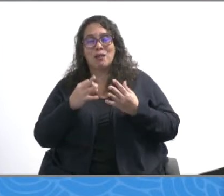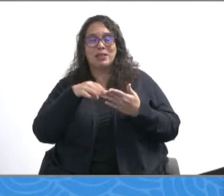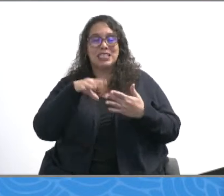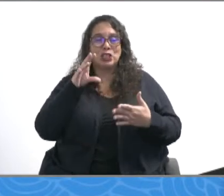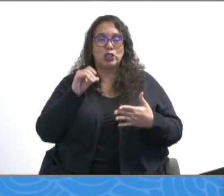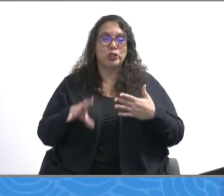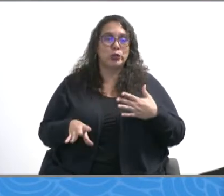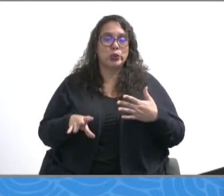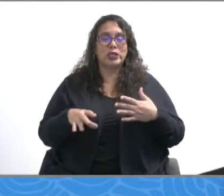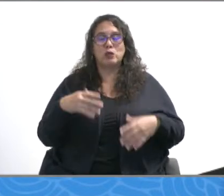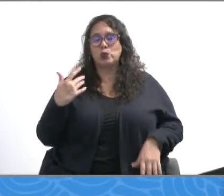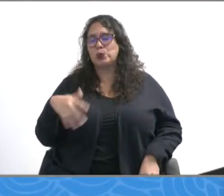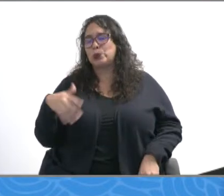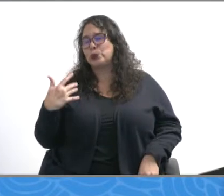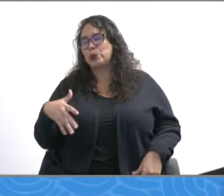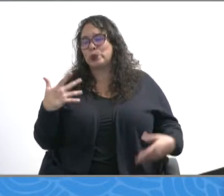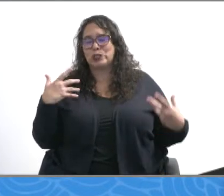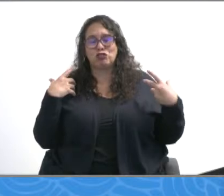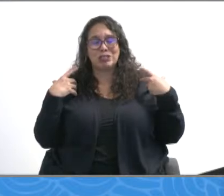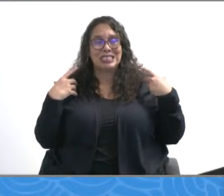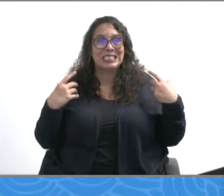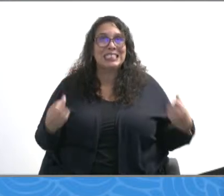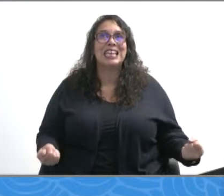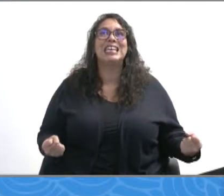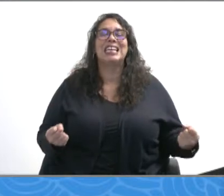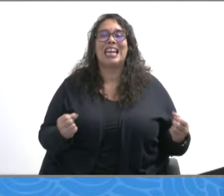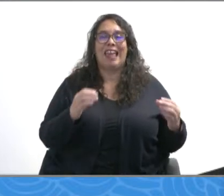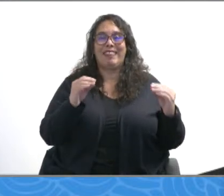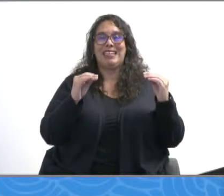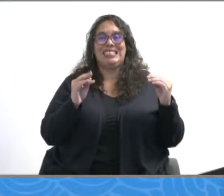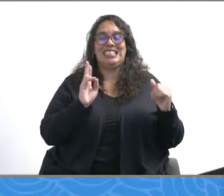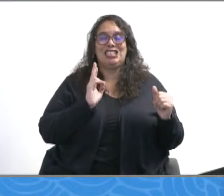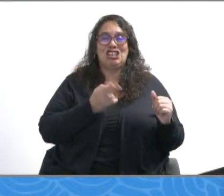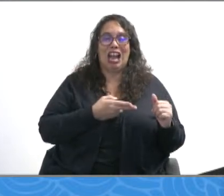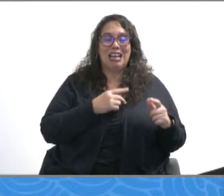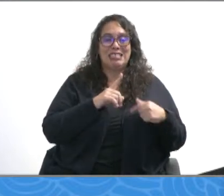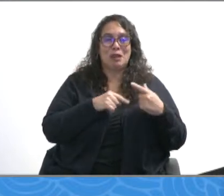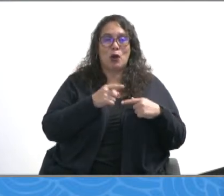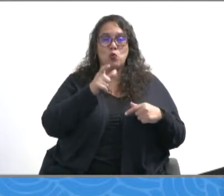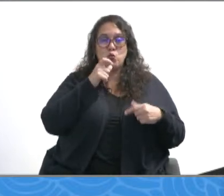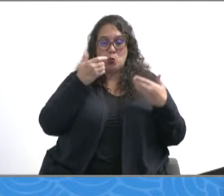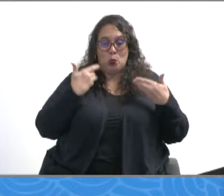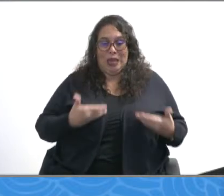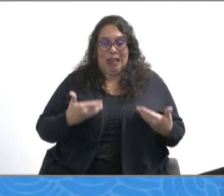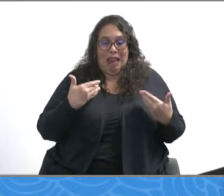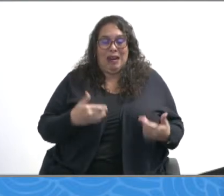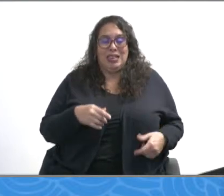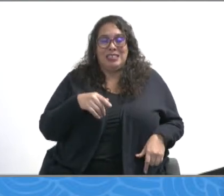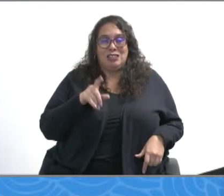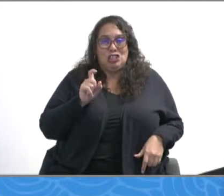Students are so resilient and they teach us more and more about ourselves and what we should aspire to be on a daily basis.